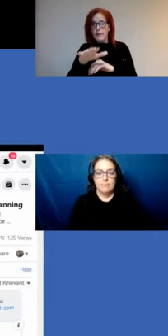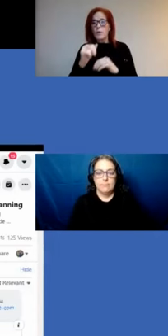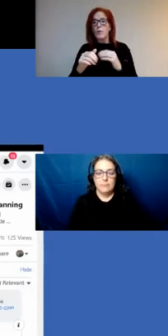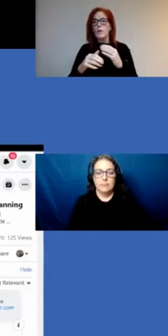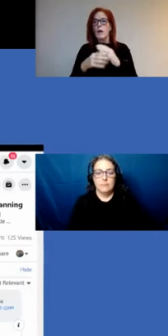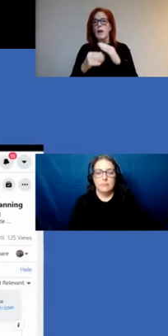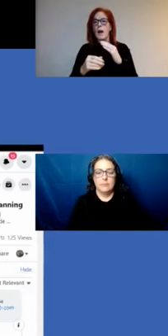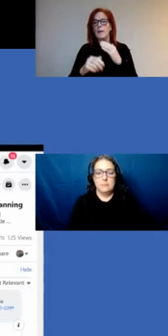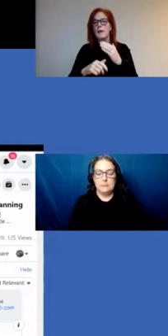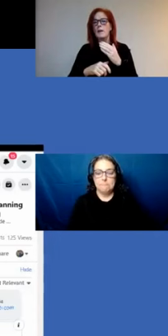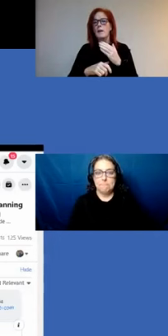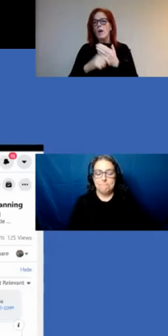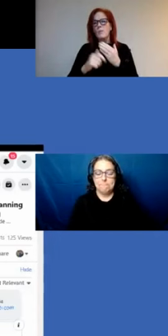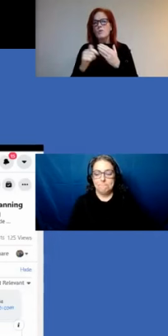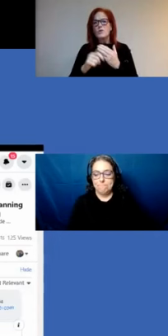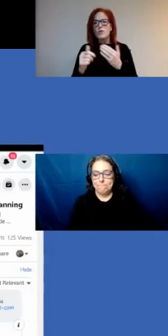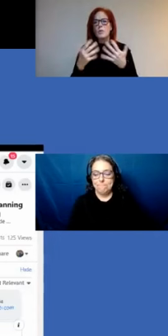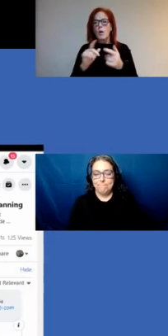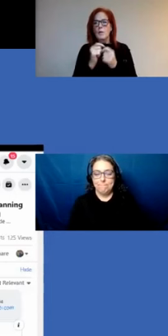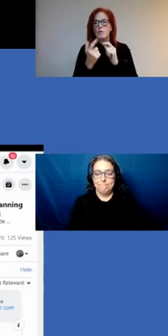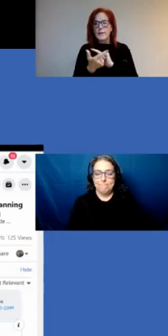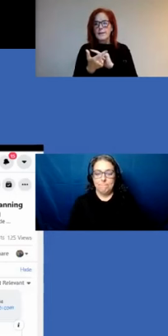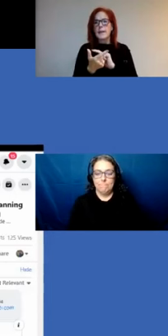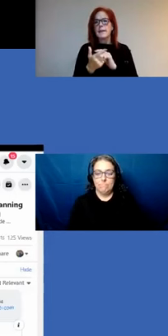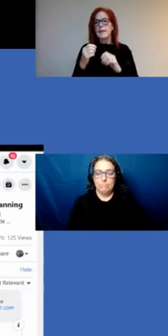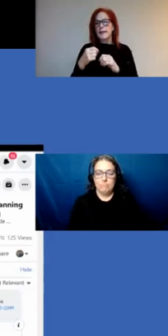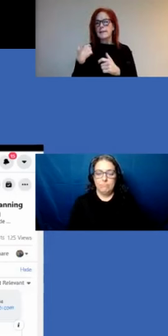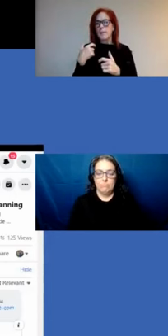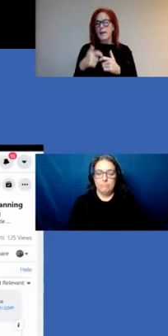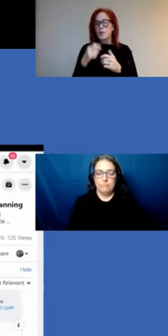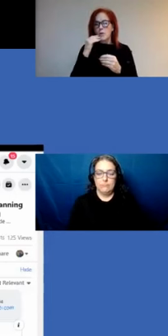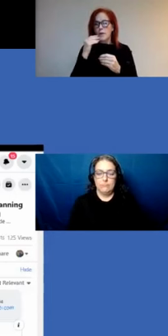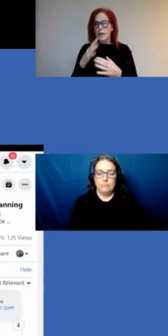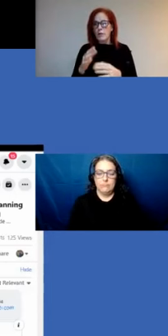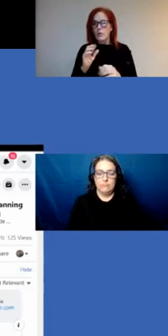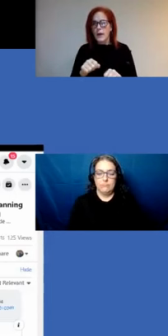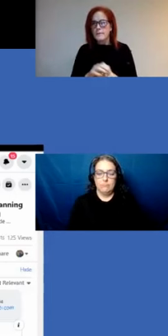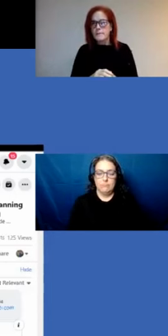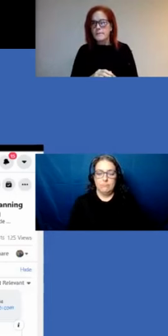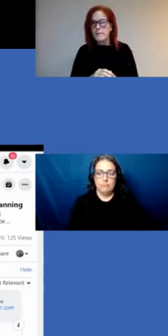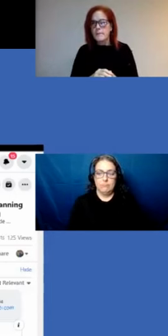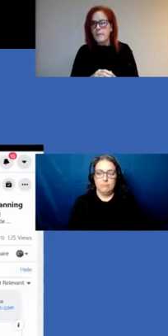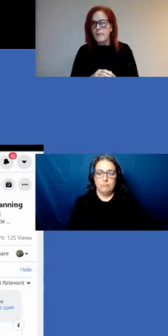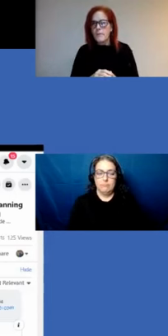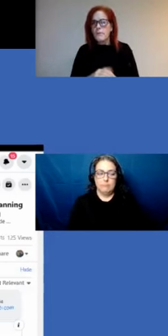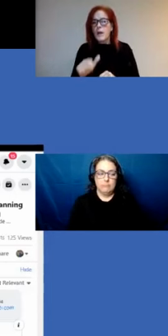demolition.